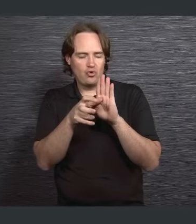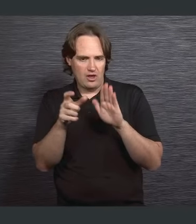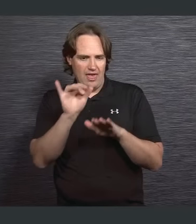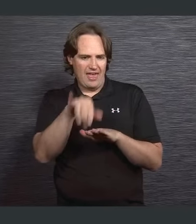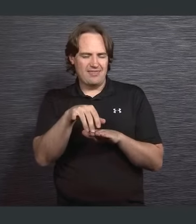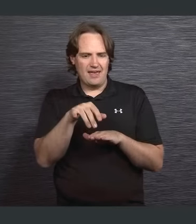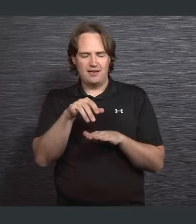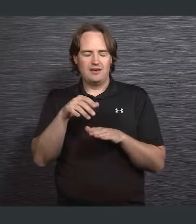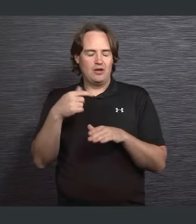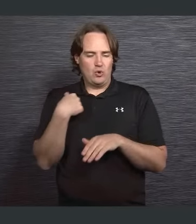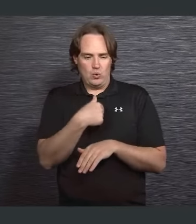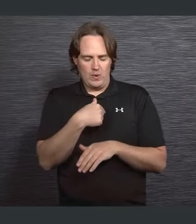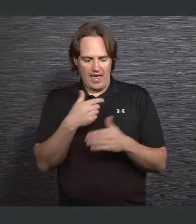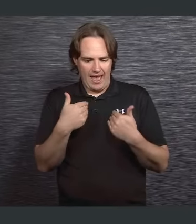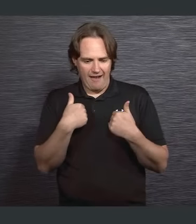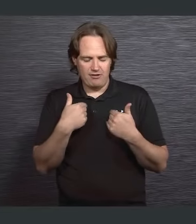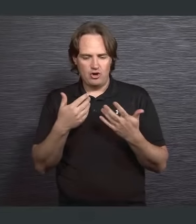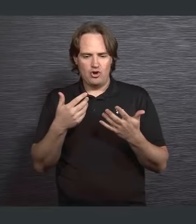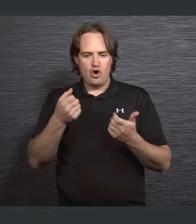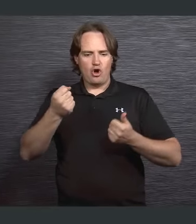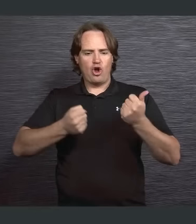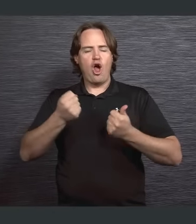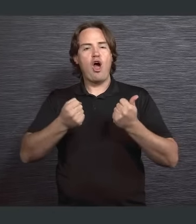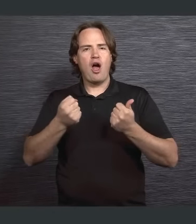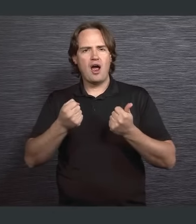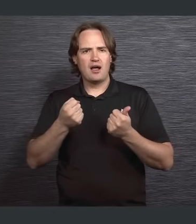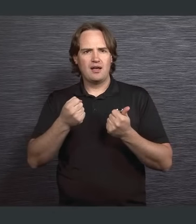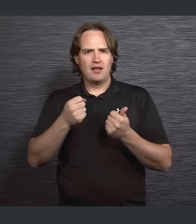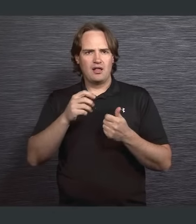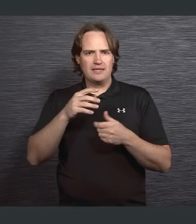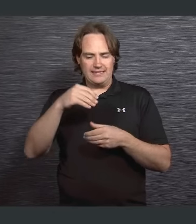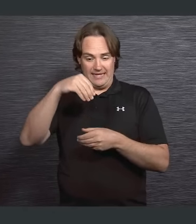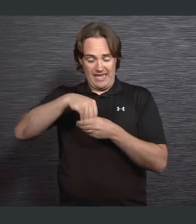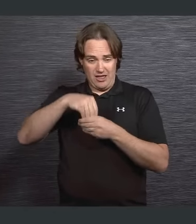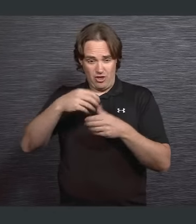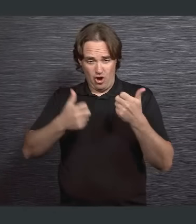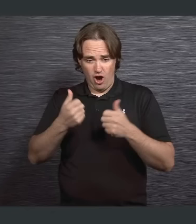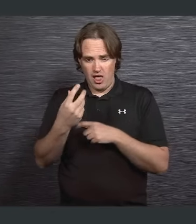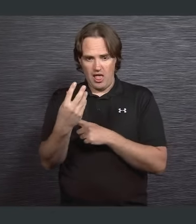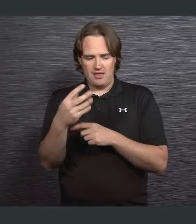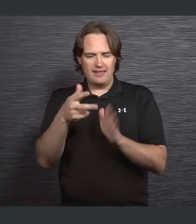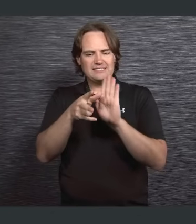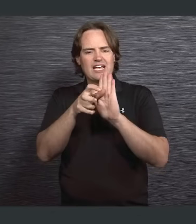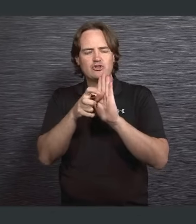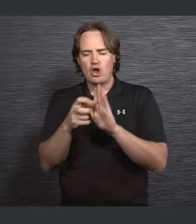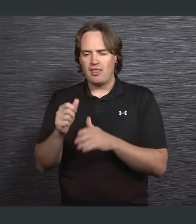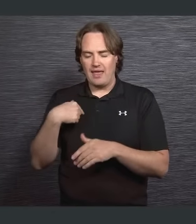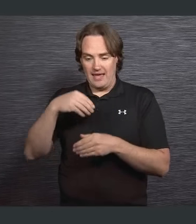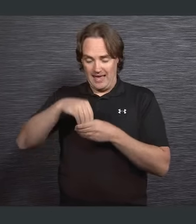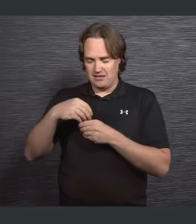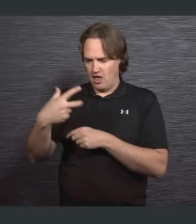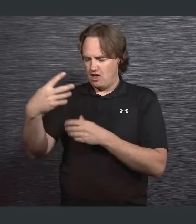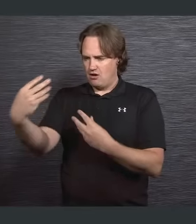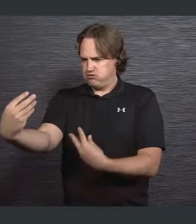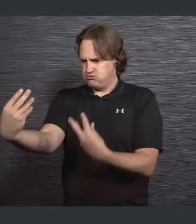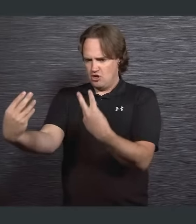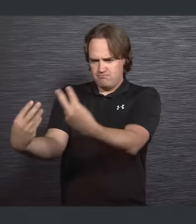And we used the Rialtos all over the inside of the cars and the cockpits in spaces that typically you